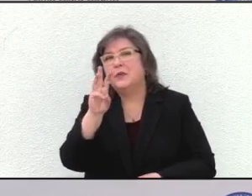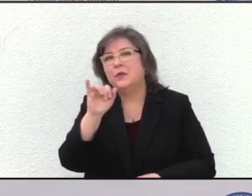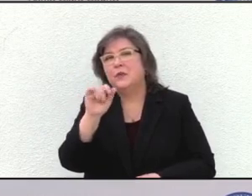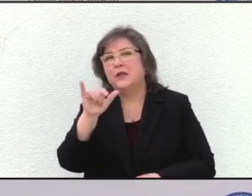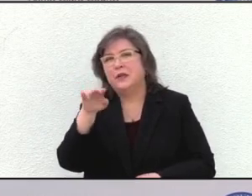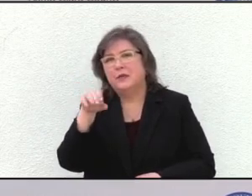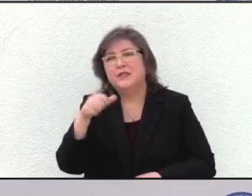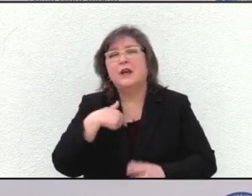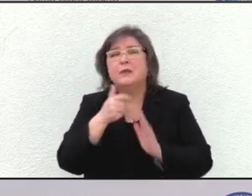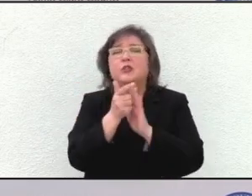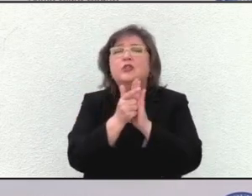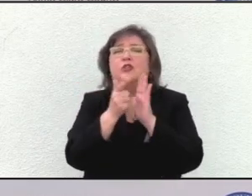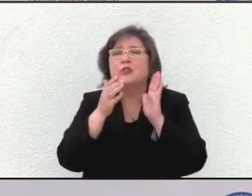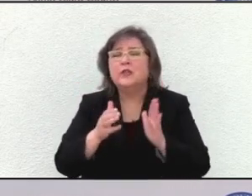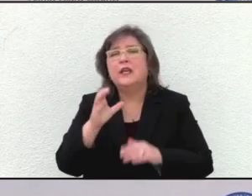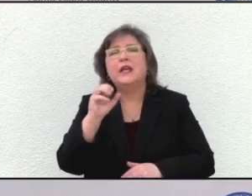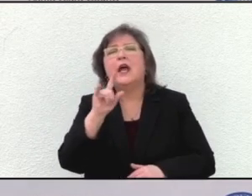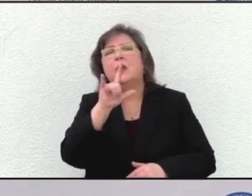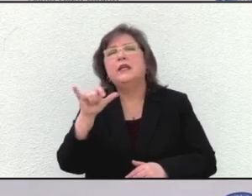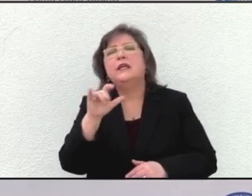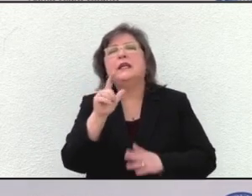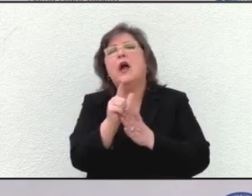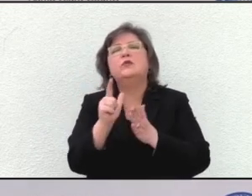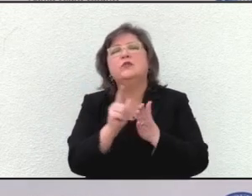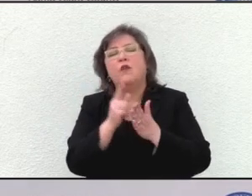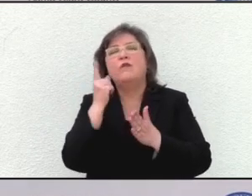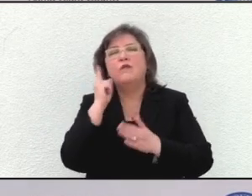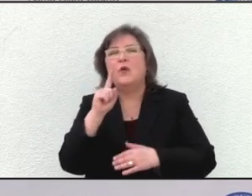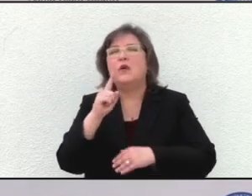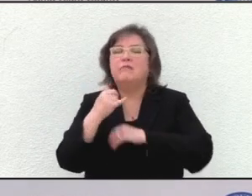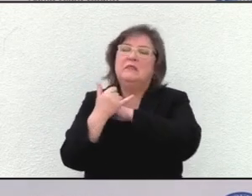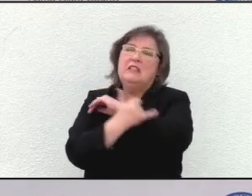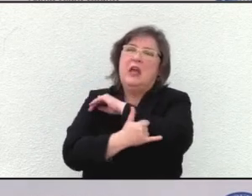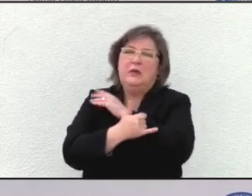of Santa Clara. Thanks for joining us. We have some important announcements to share